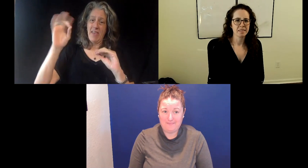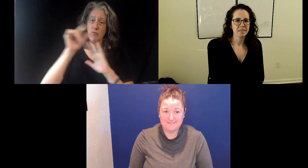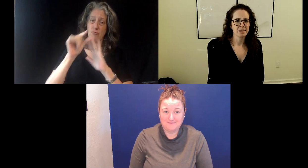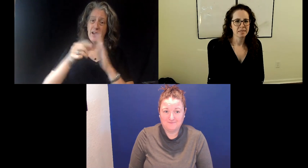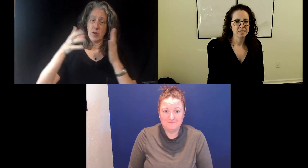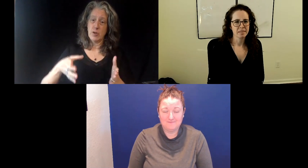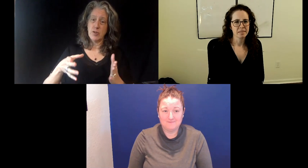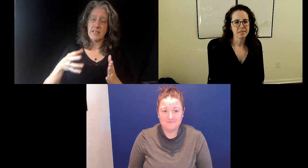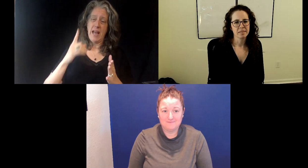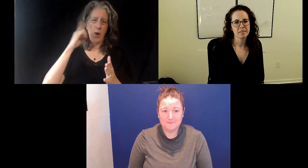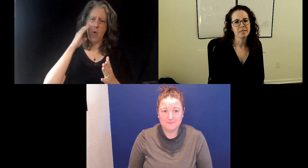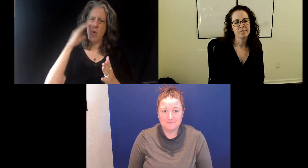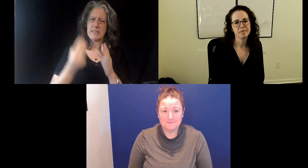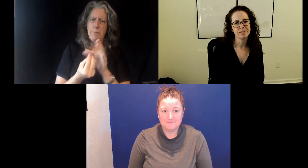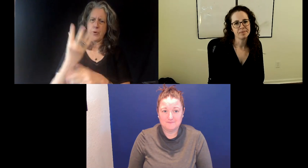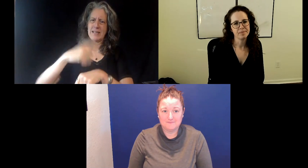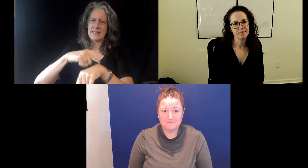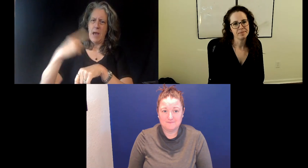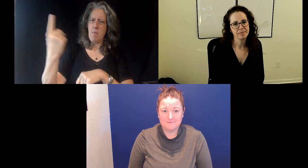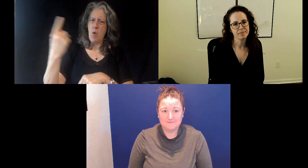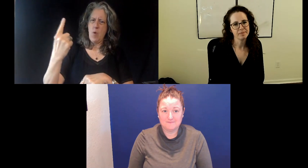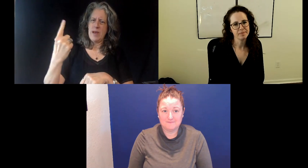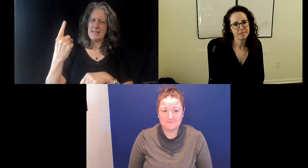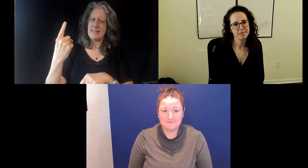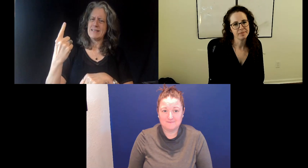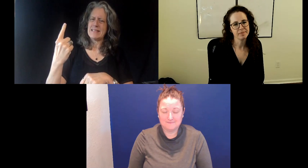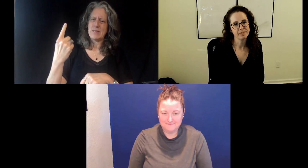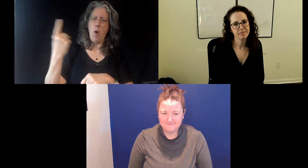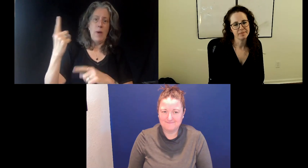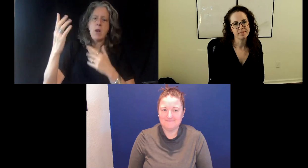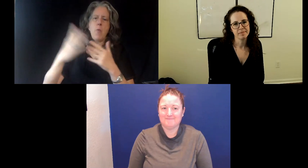so you know i'm teaching i'm an eighth grade teacher and i know springtime is always like